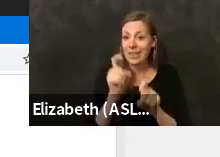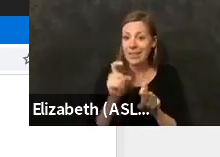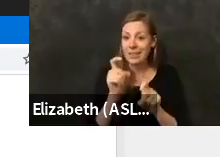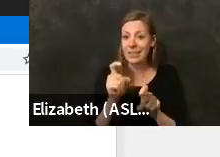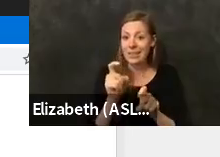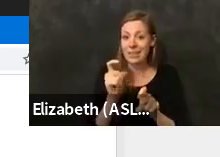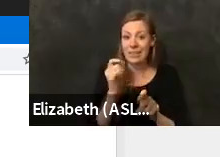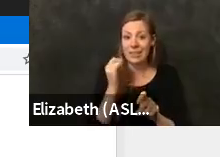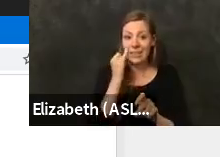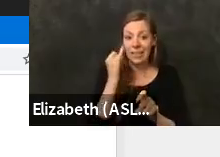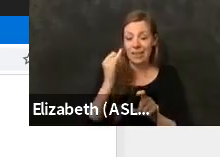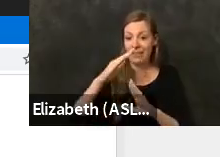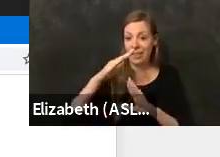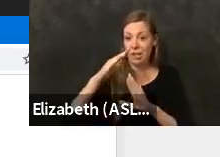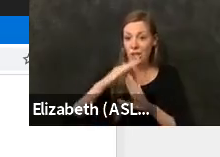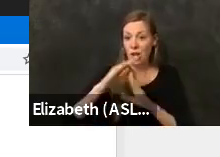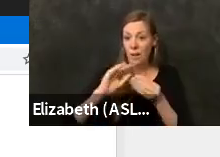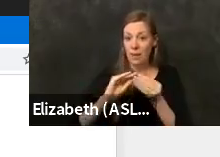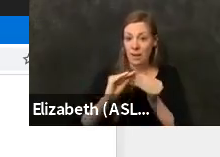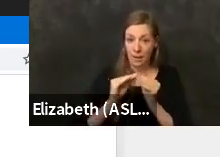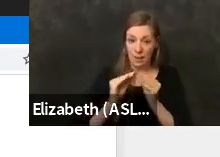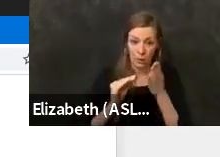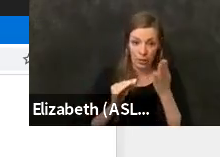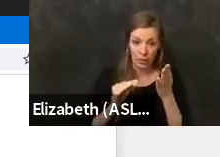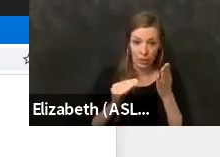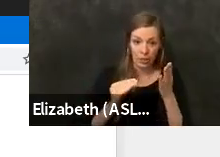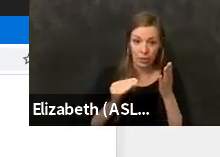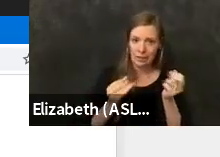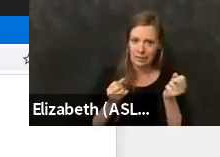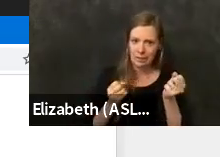top number in the ratio is full of people who are positive